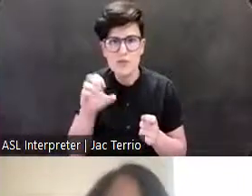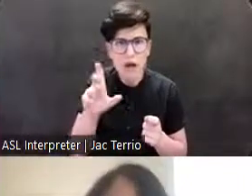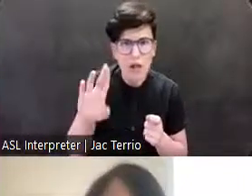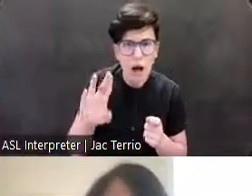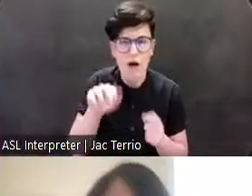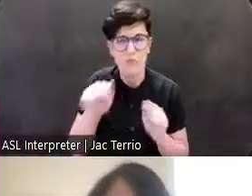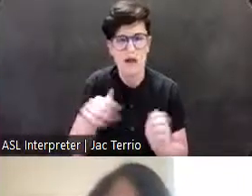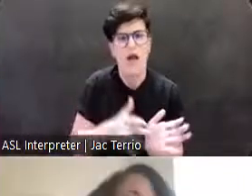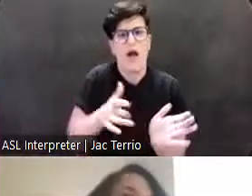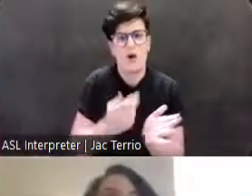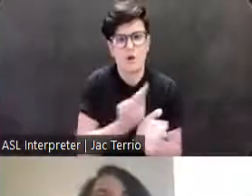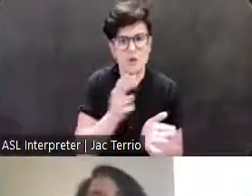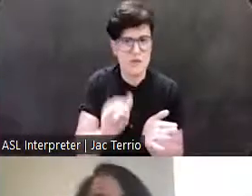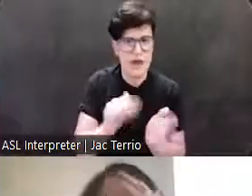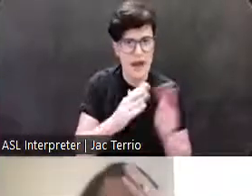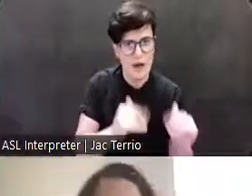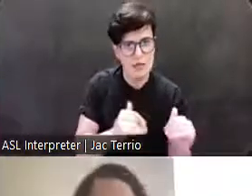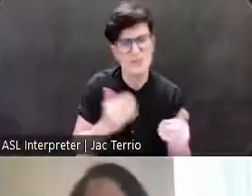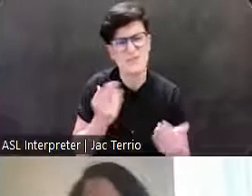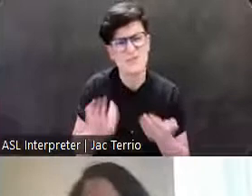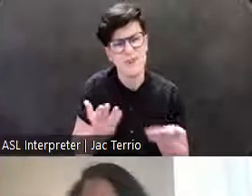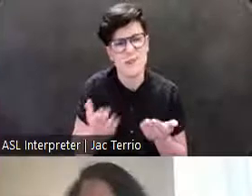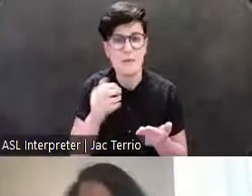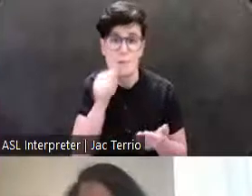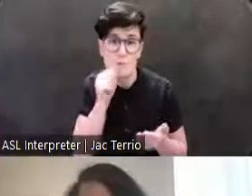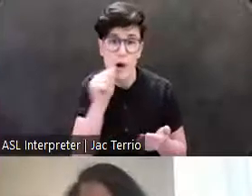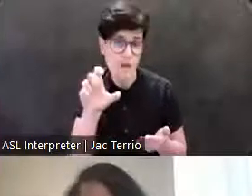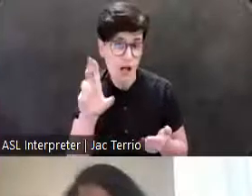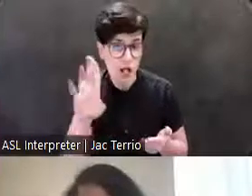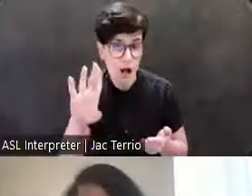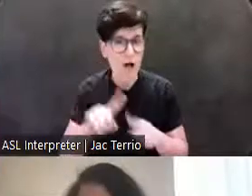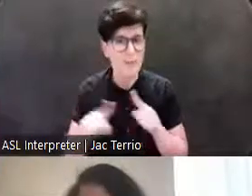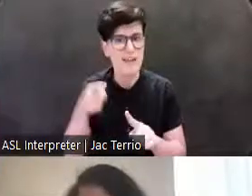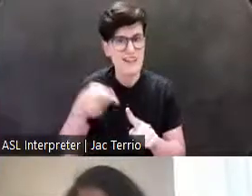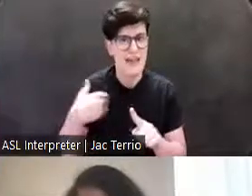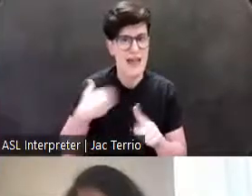If there's a private club but they have housing where they allow members of the public to